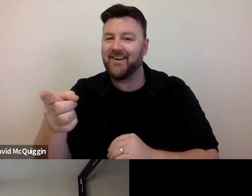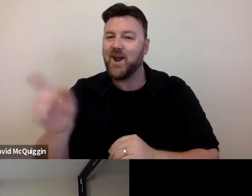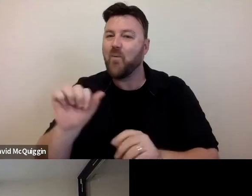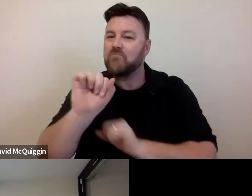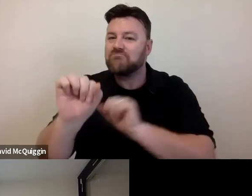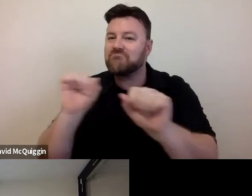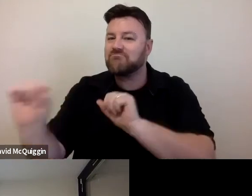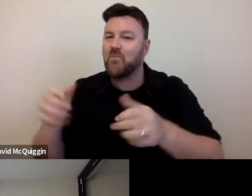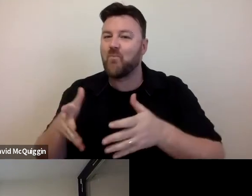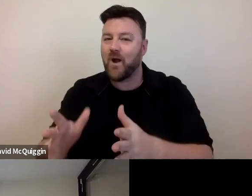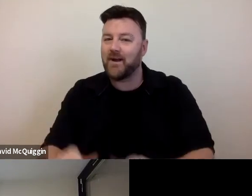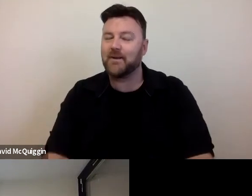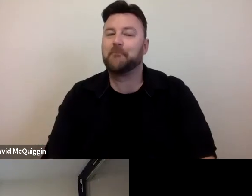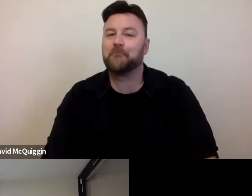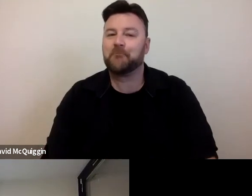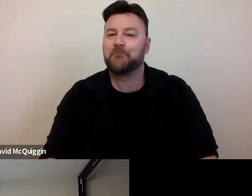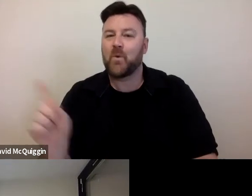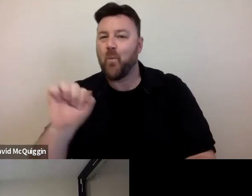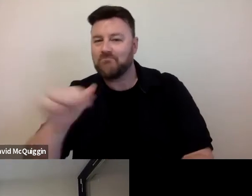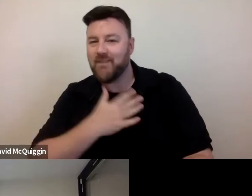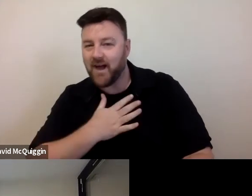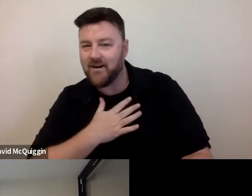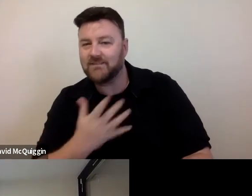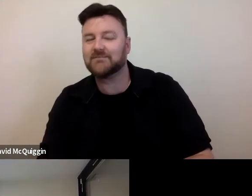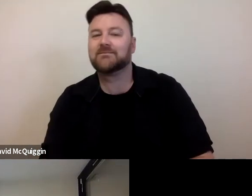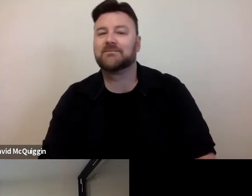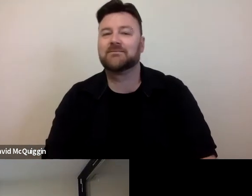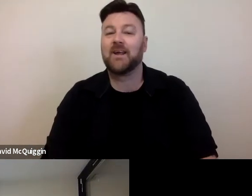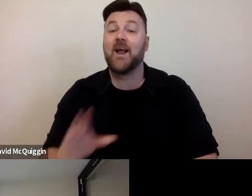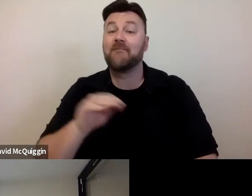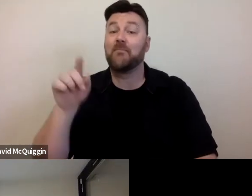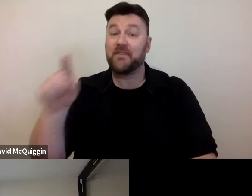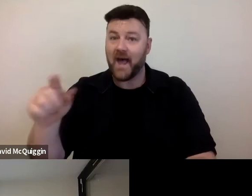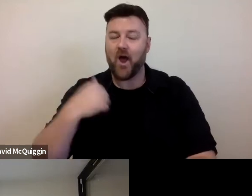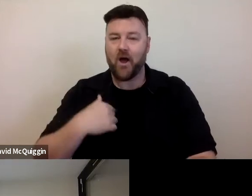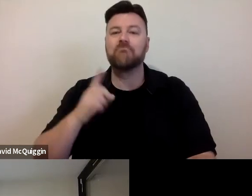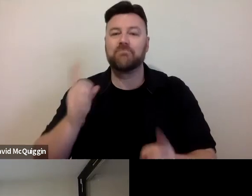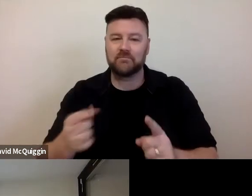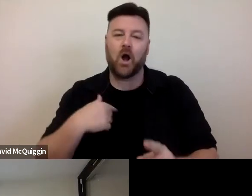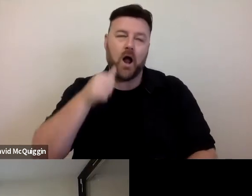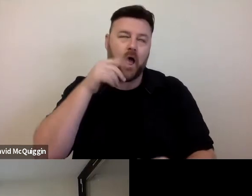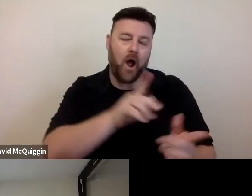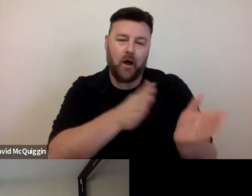had and what they were passionate about. From that also - now I'm moving into campaigns, which is a different section, but from that